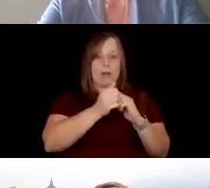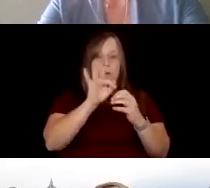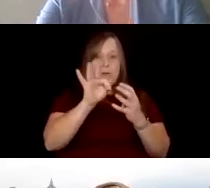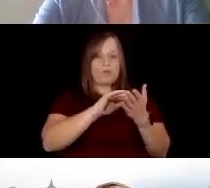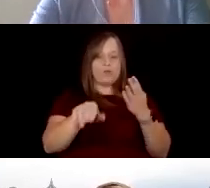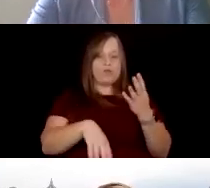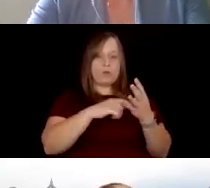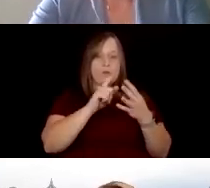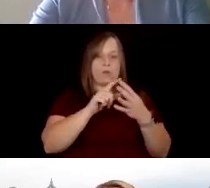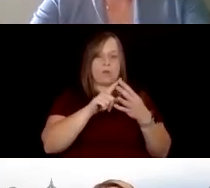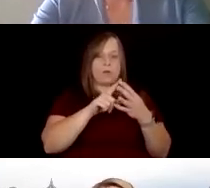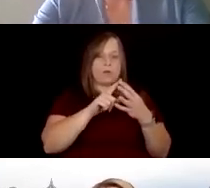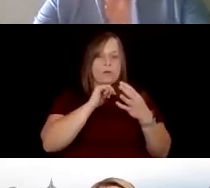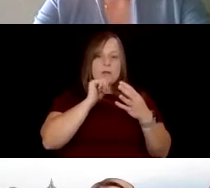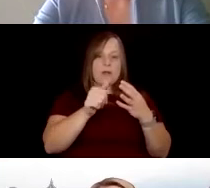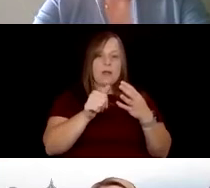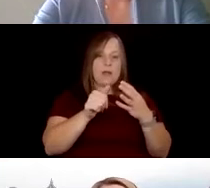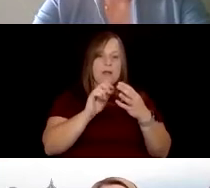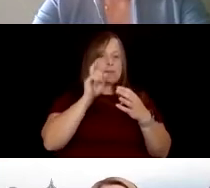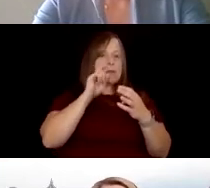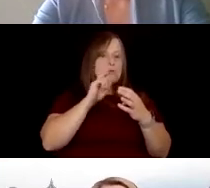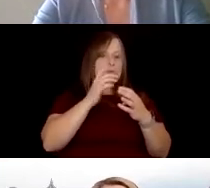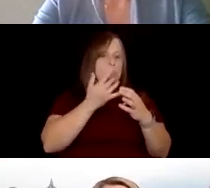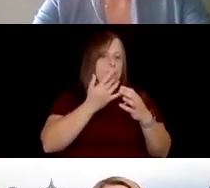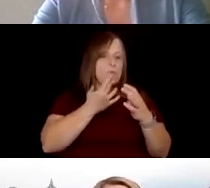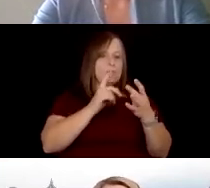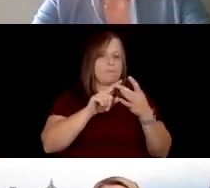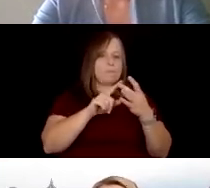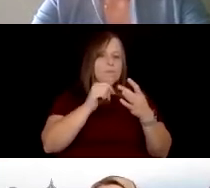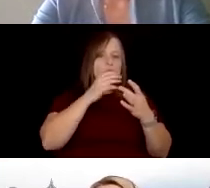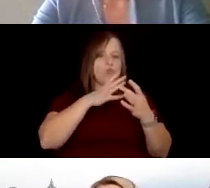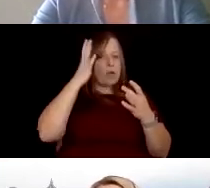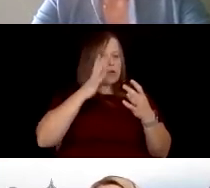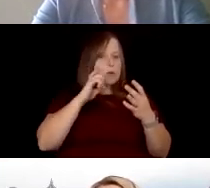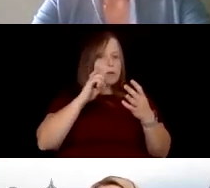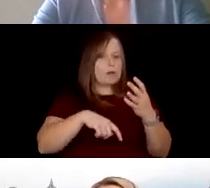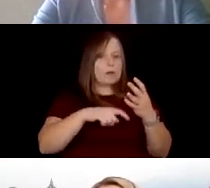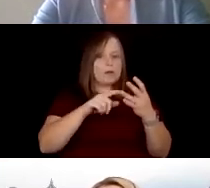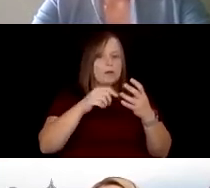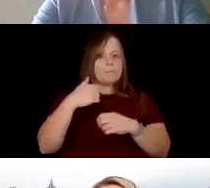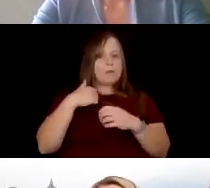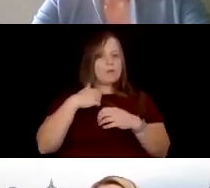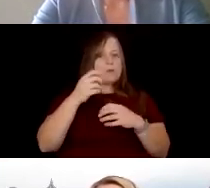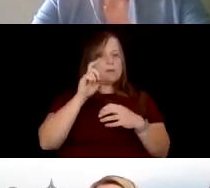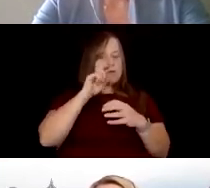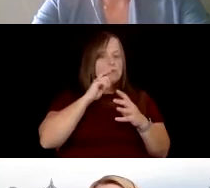if you were denied an honorable discharge due to your sexual orientation, your gender identity, due to military sexual trauma,